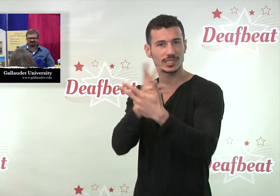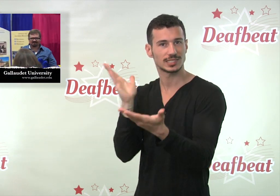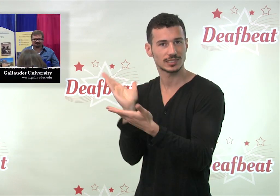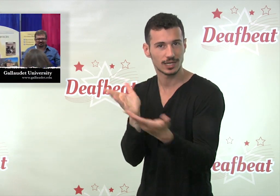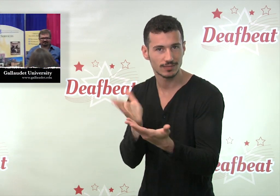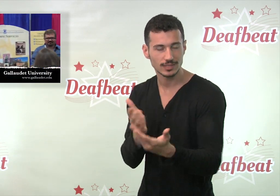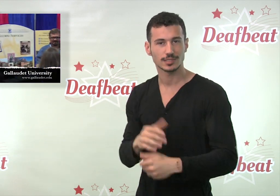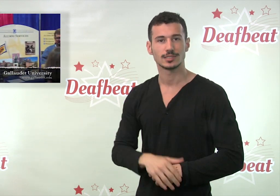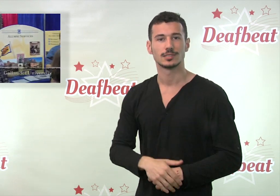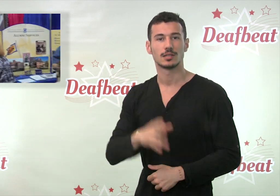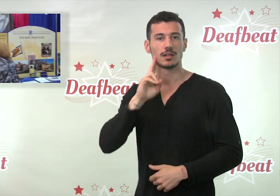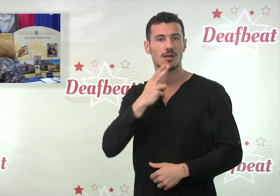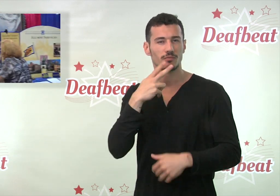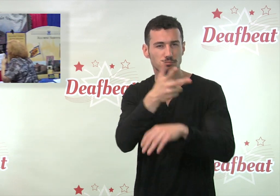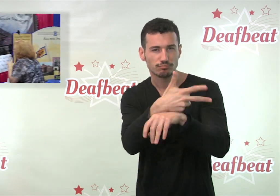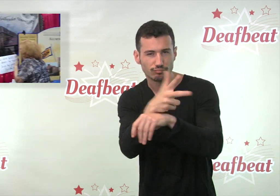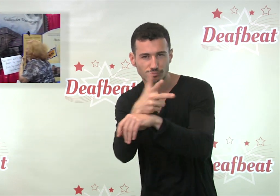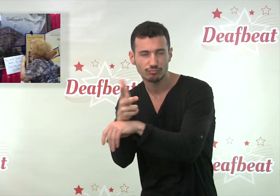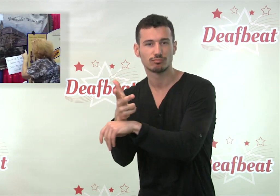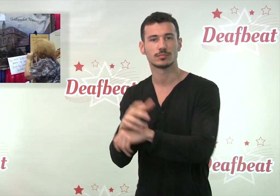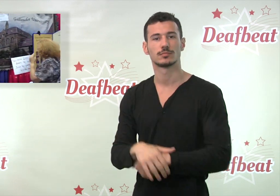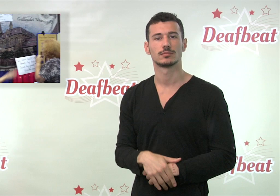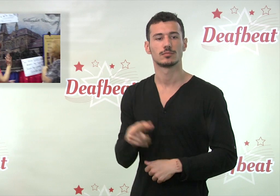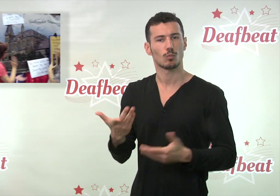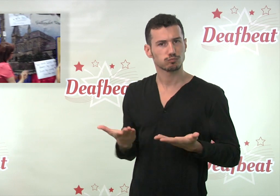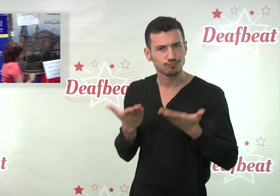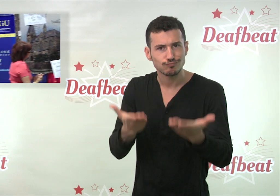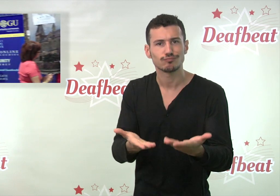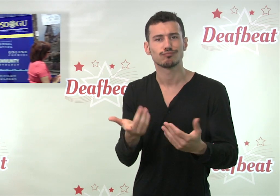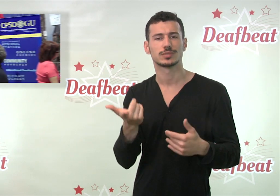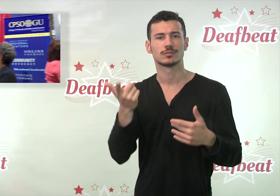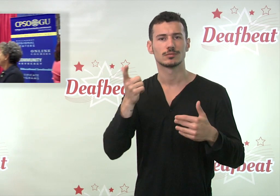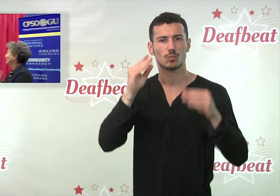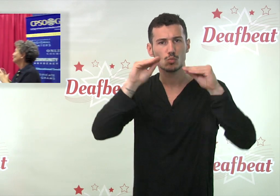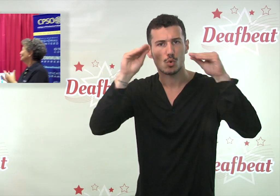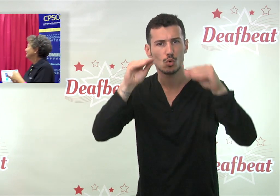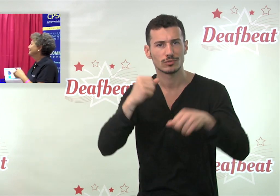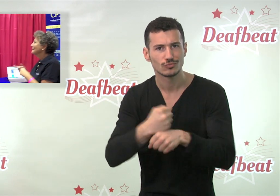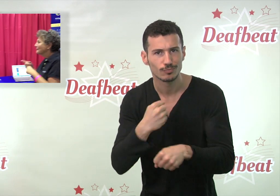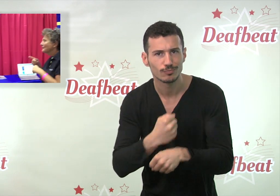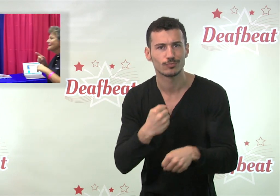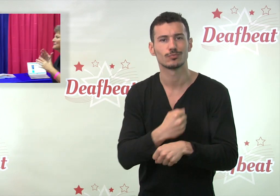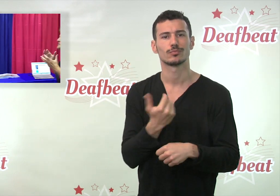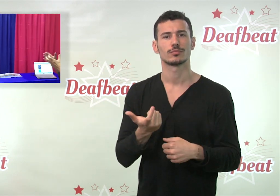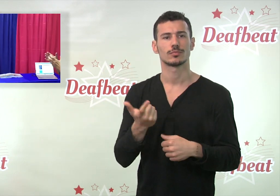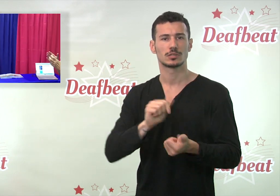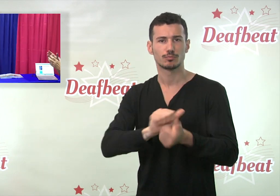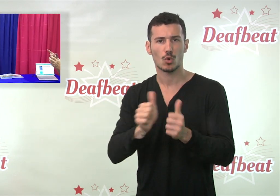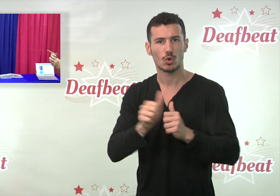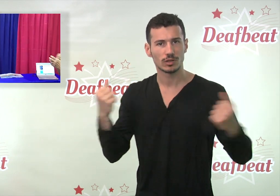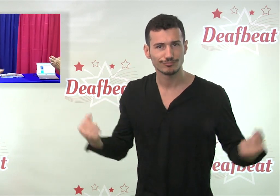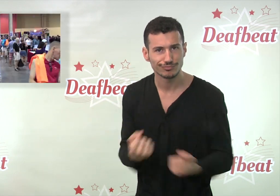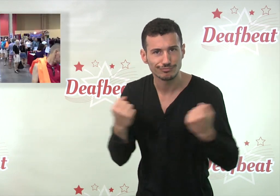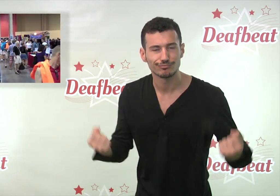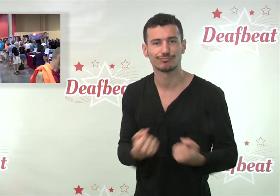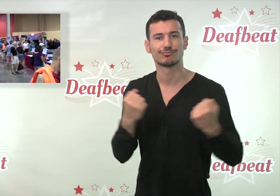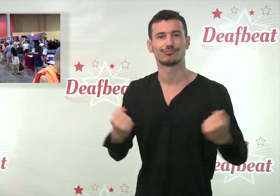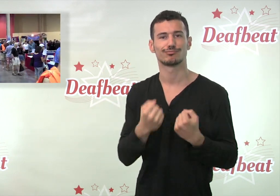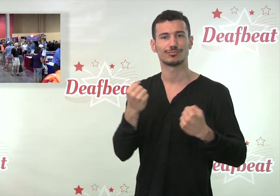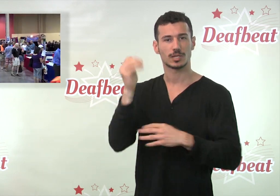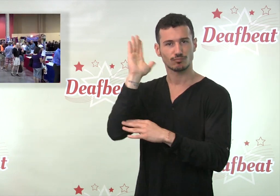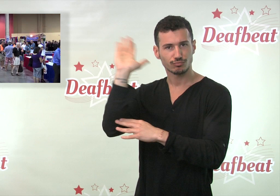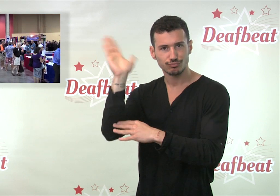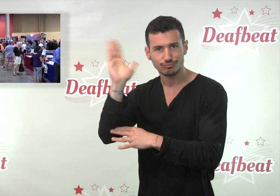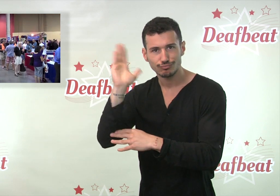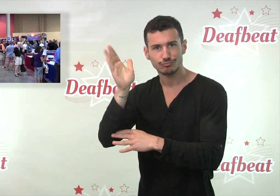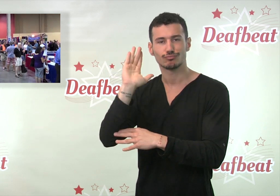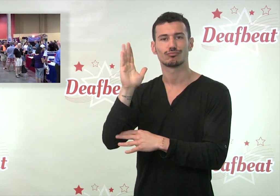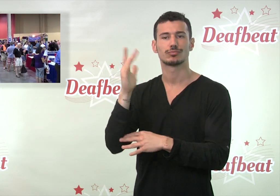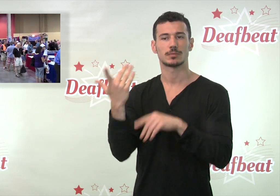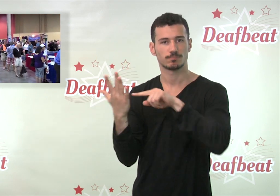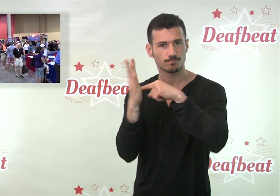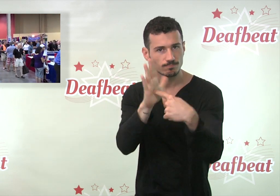Video Relay Services to Deaf films. There also were workshops along with sporting activities, presentations